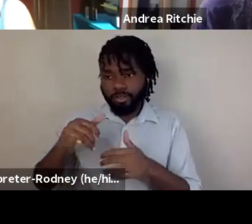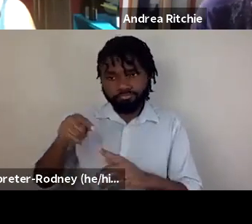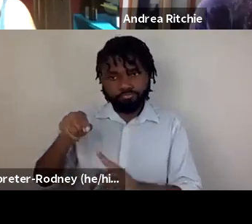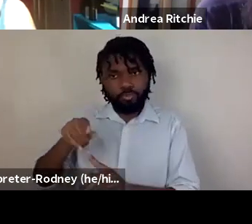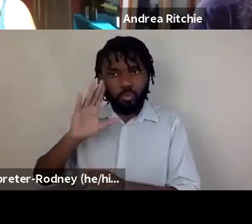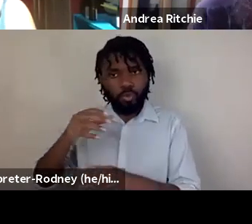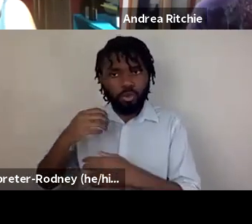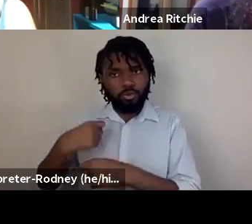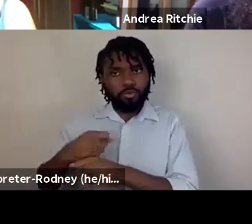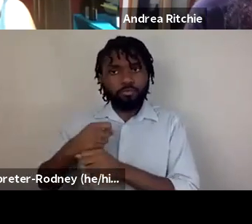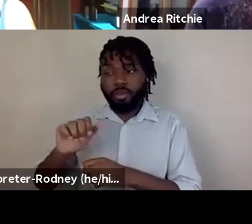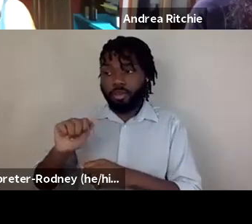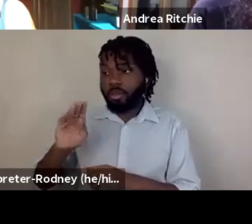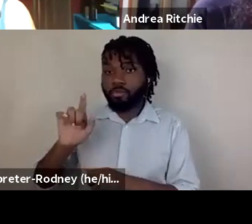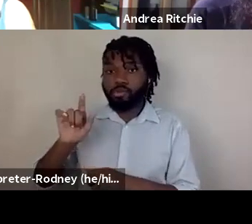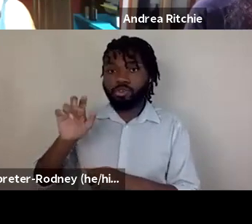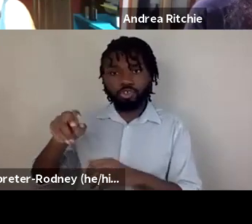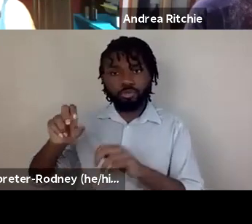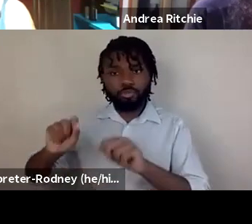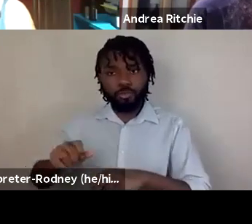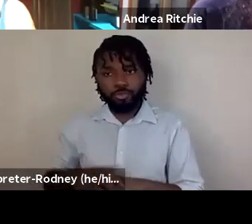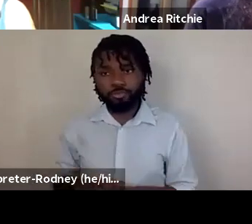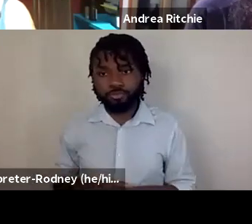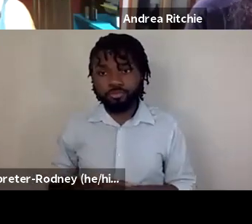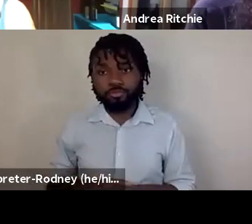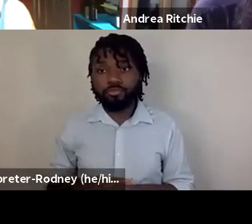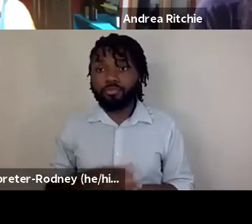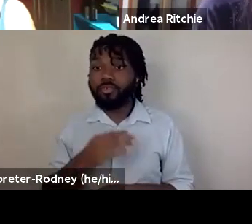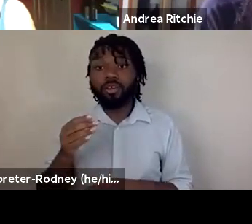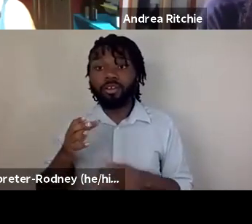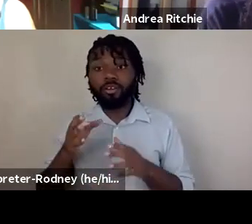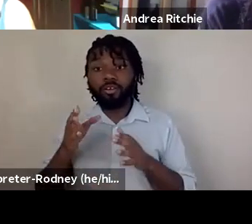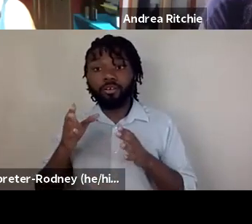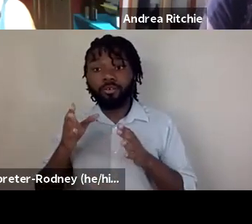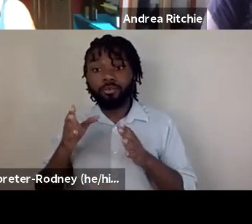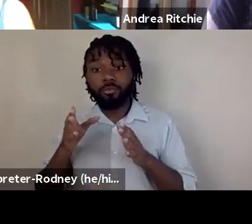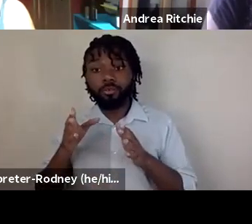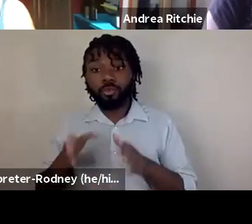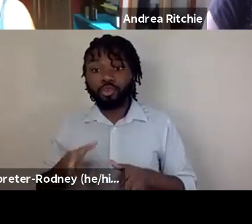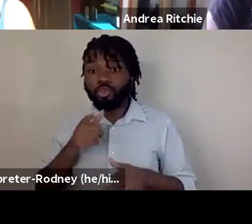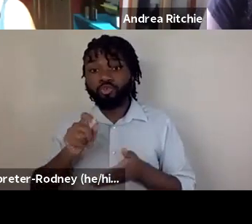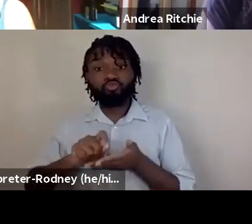And someone who writes about that brilliantly in their book called "Care Work" is Leah.